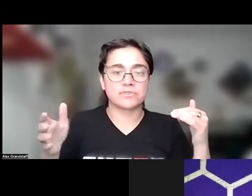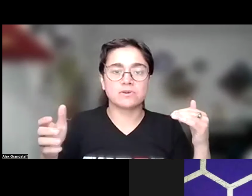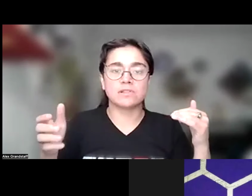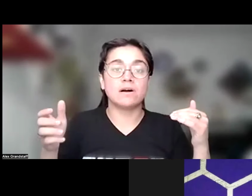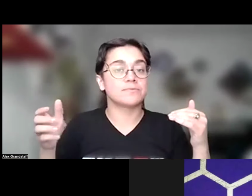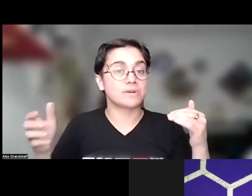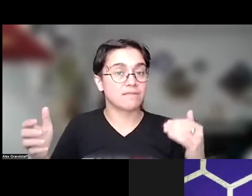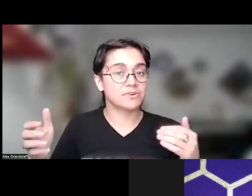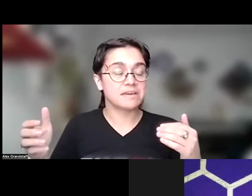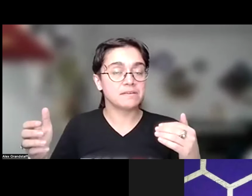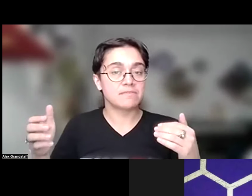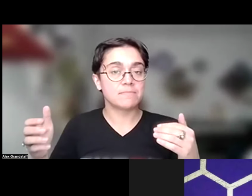In the ways they were taught to hide parts of themselves